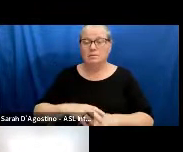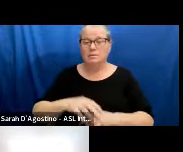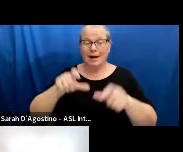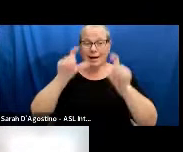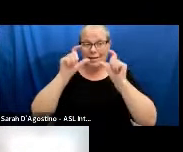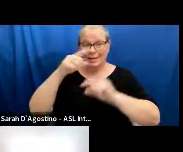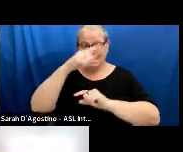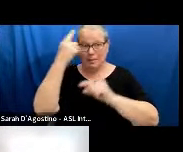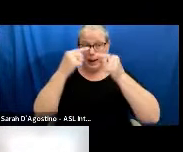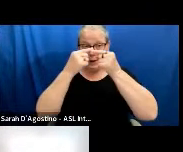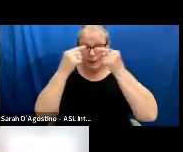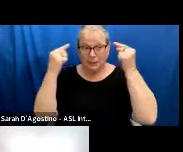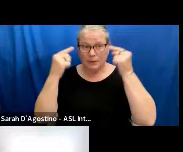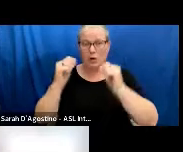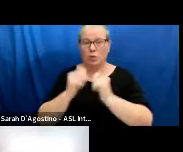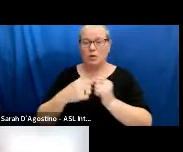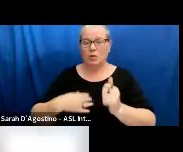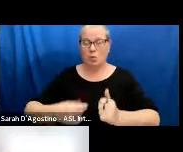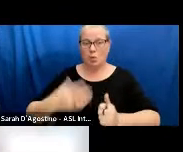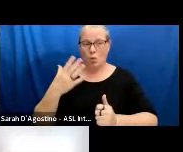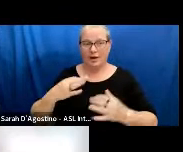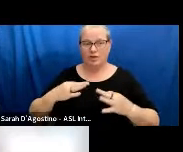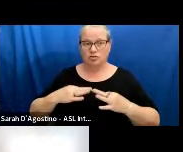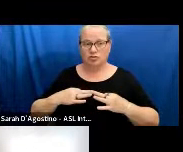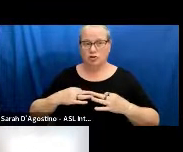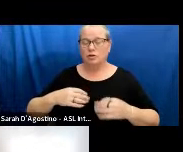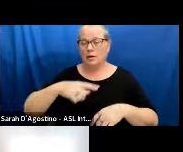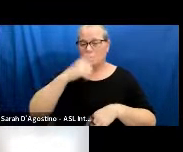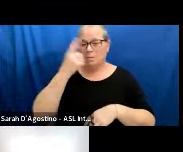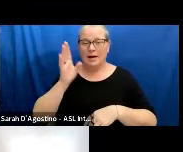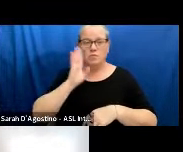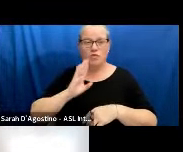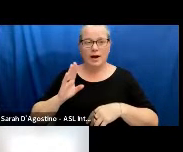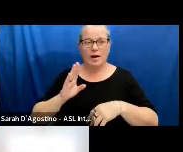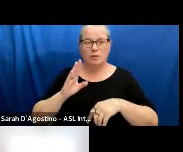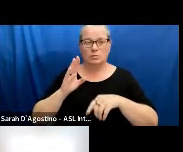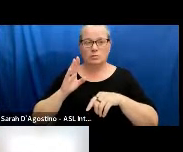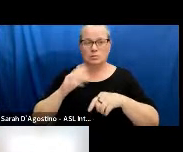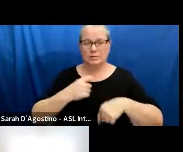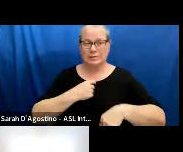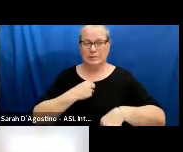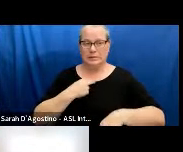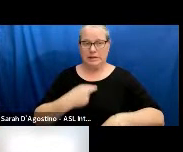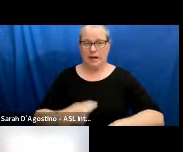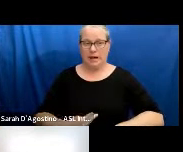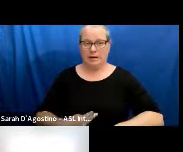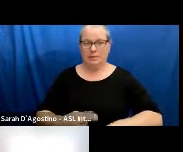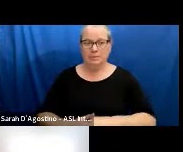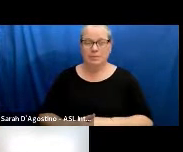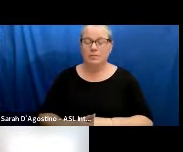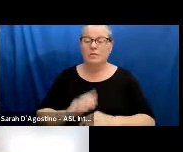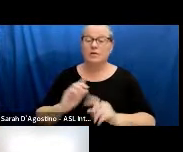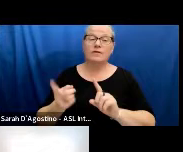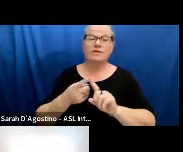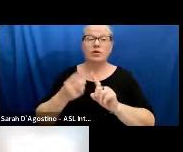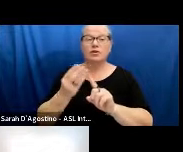and brown striped tie before we get started i would like to discuss a few housekeeping items